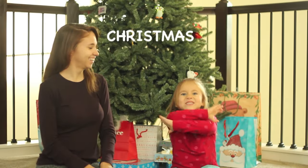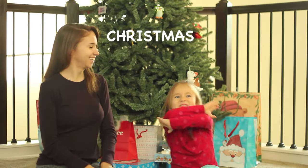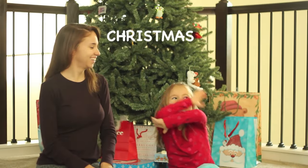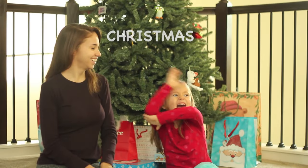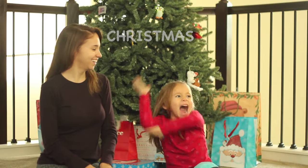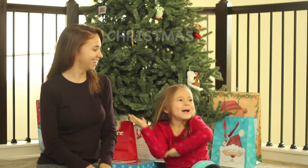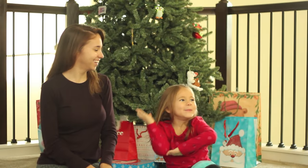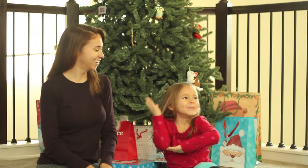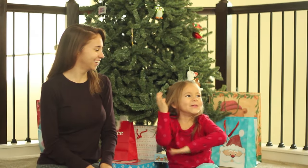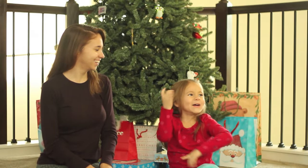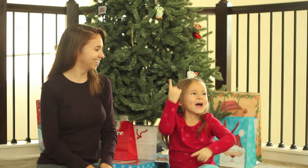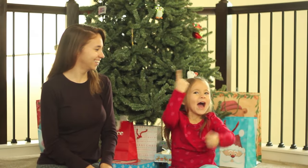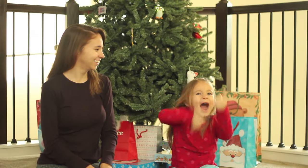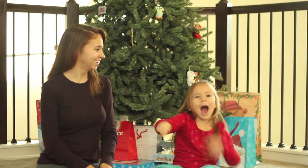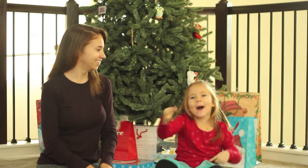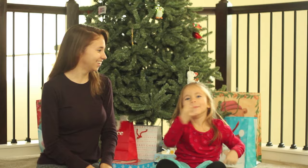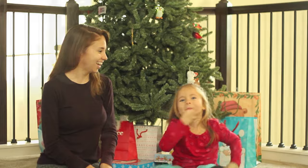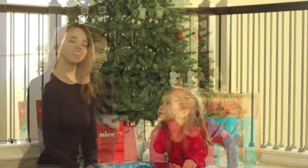Christmas is coming soon!